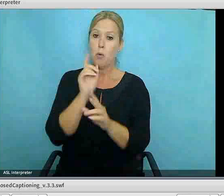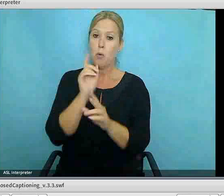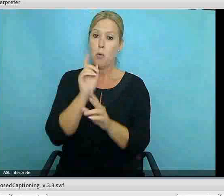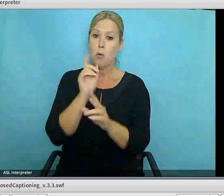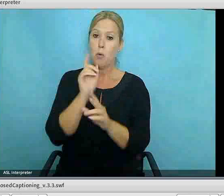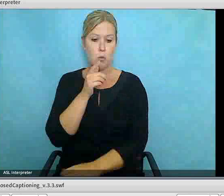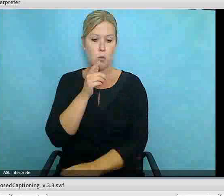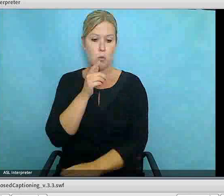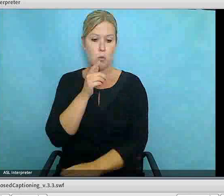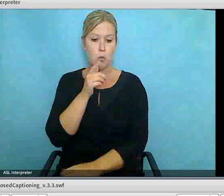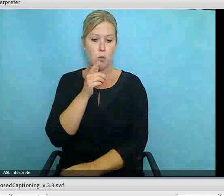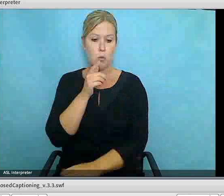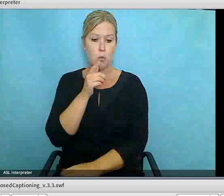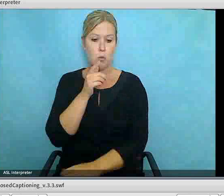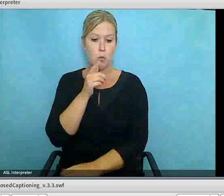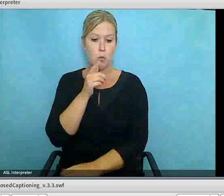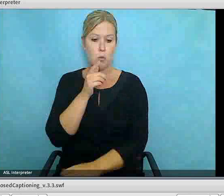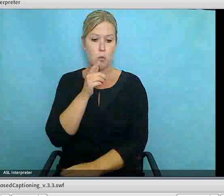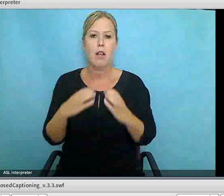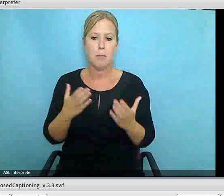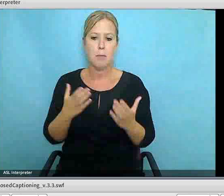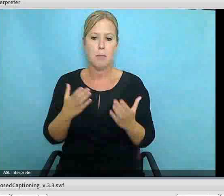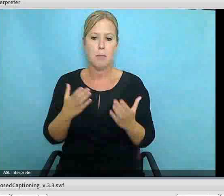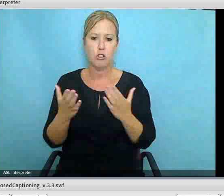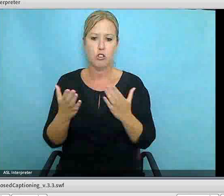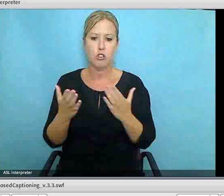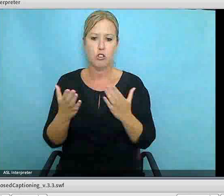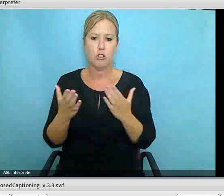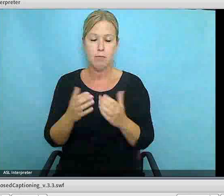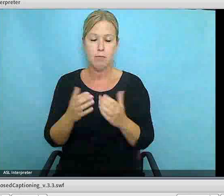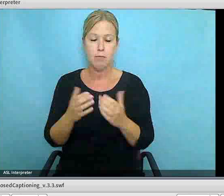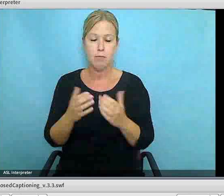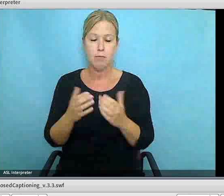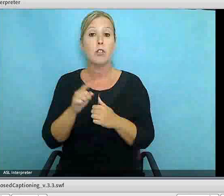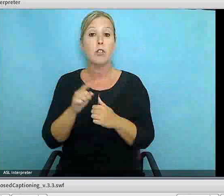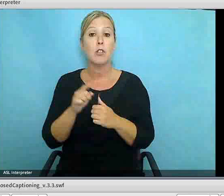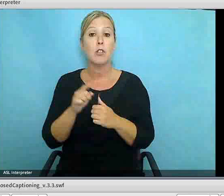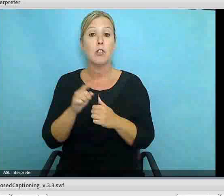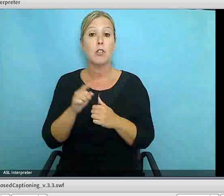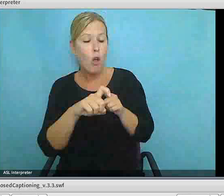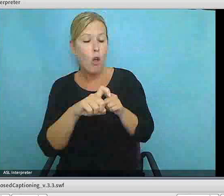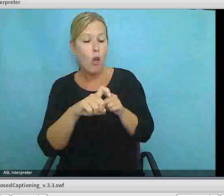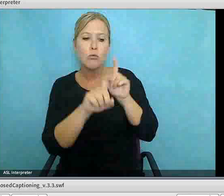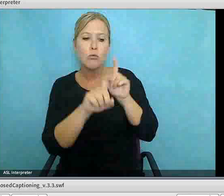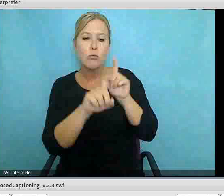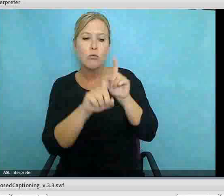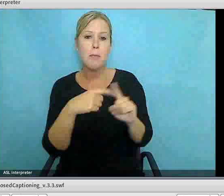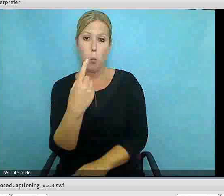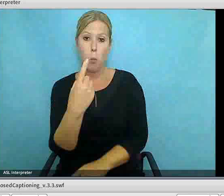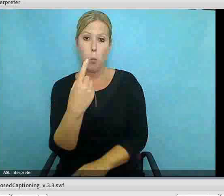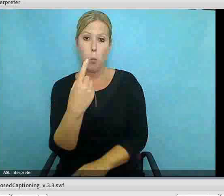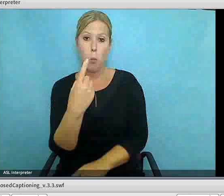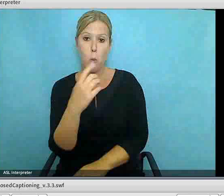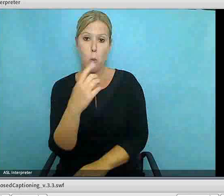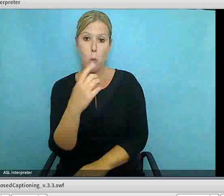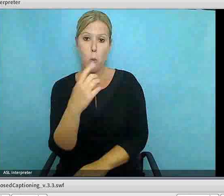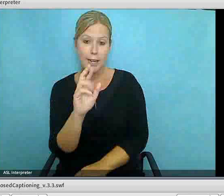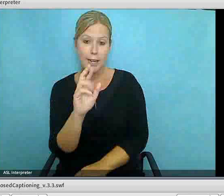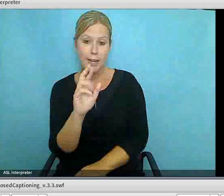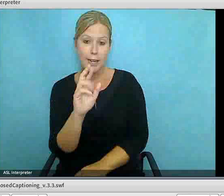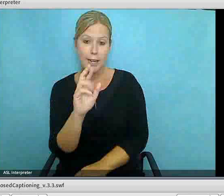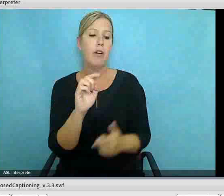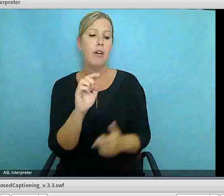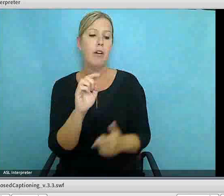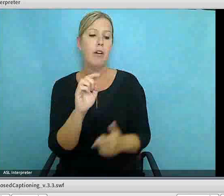They can answer One Care questions, provide details on One Care plans, and most importantly,